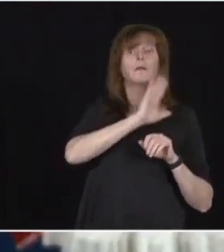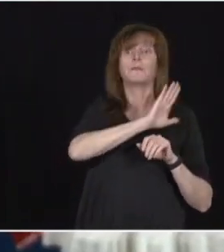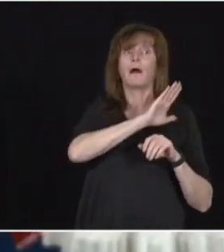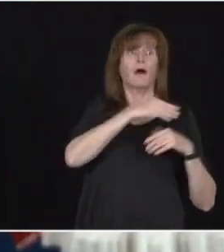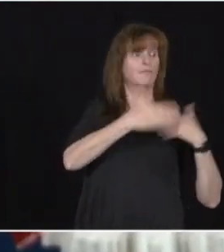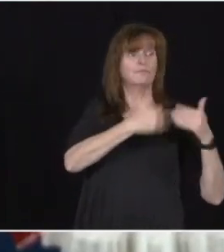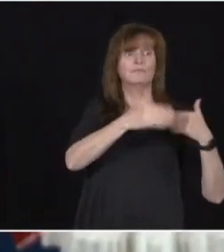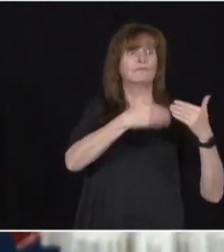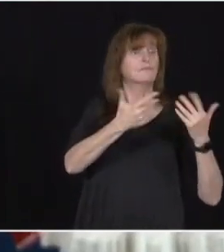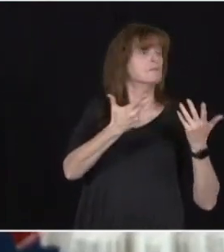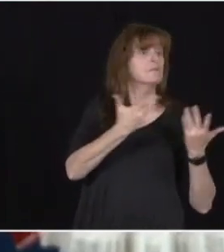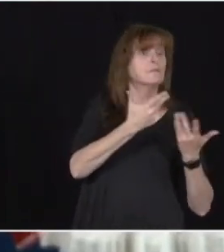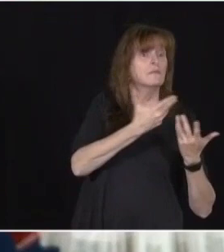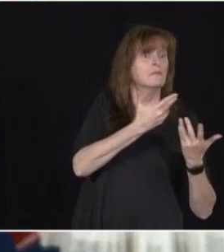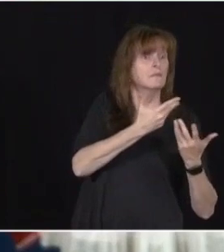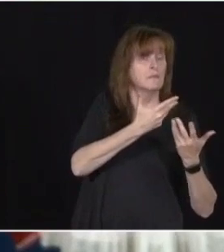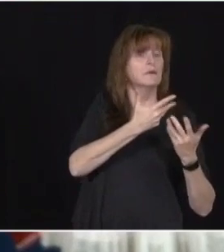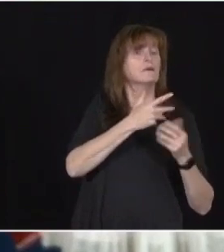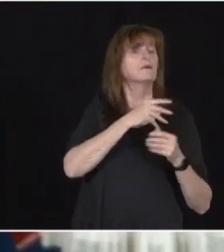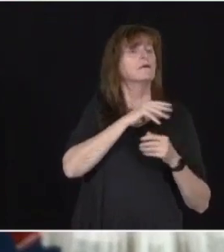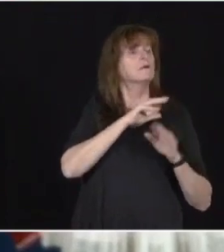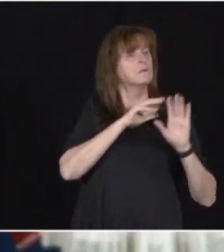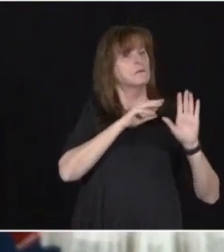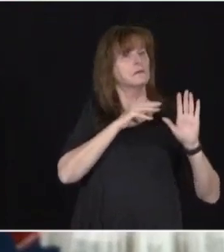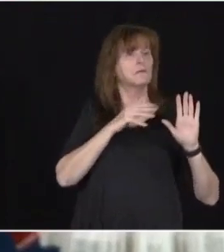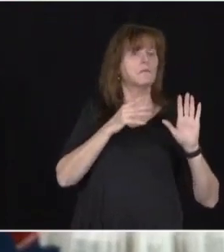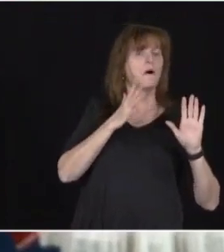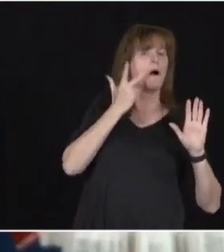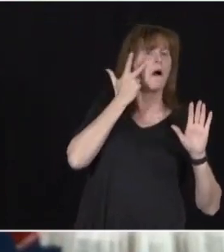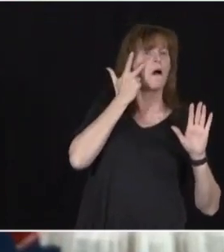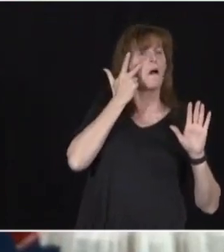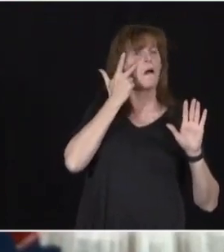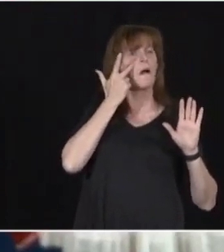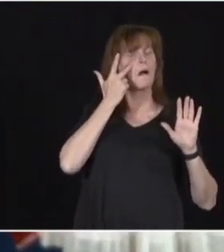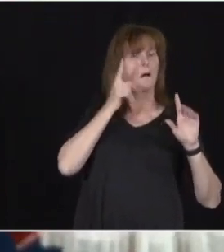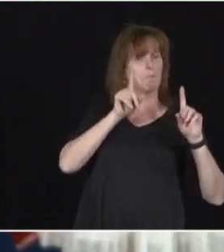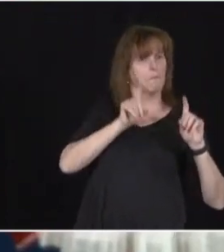do you mind repeating the testing part? Testing reopening in June with part-time